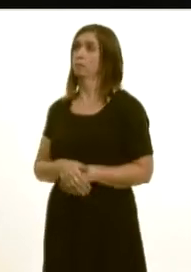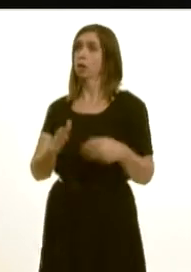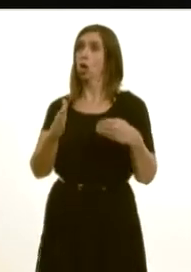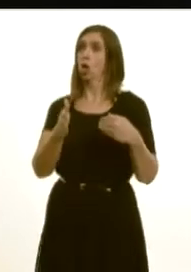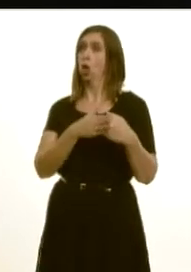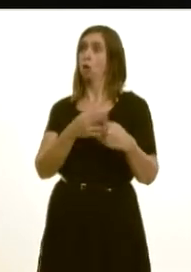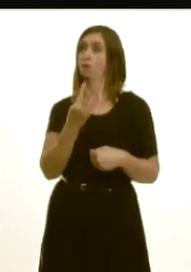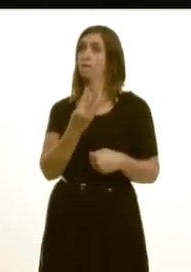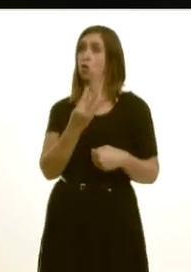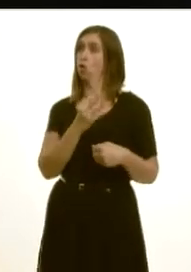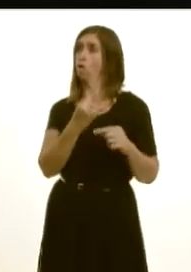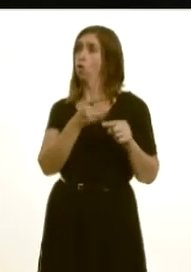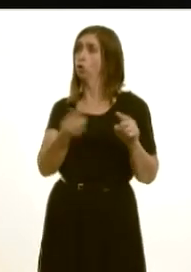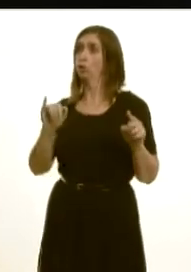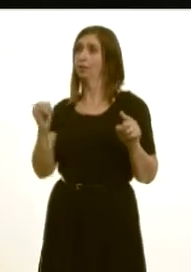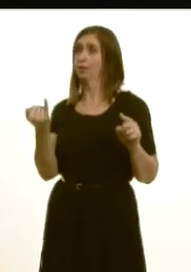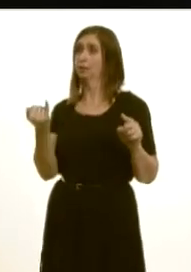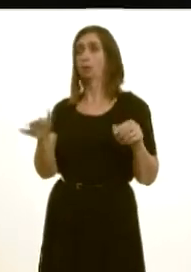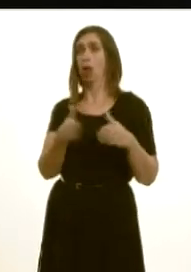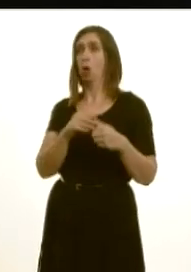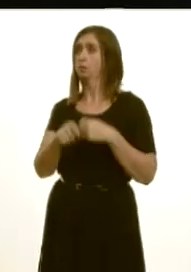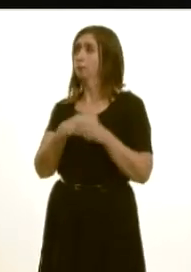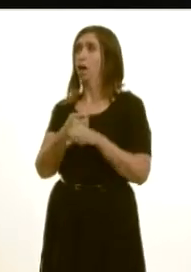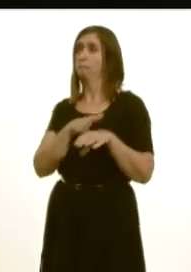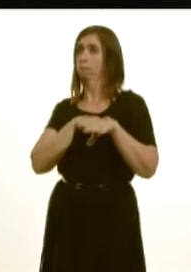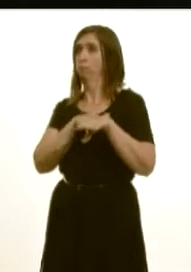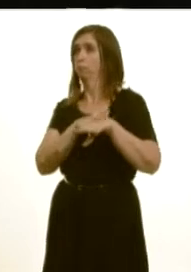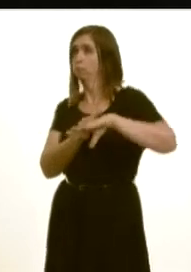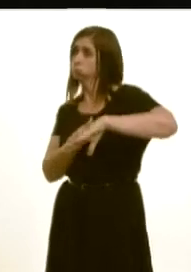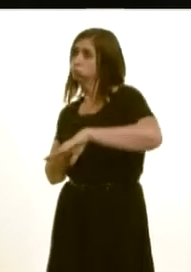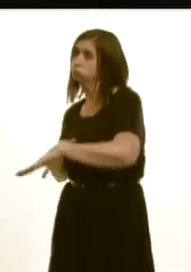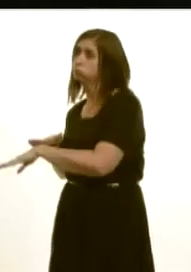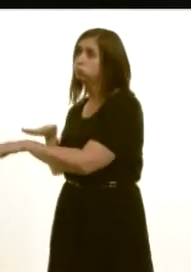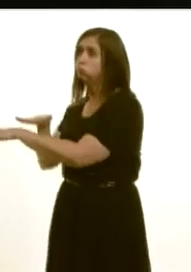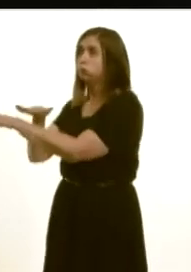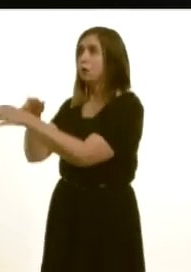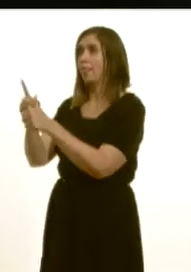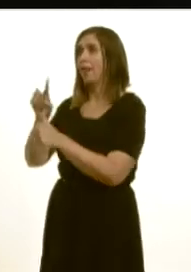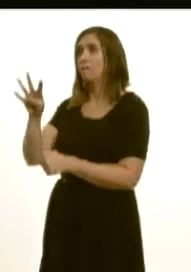and 6 p.m., the increased traffic along the A48, and the effect that it is having on local